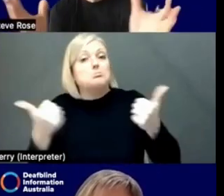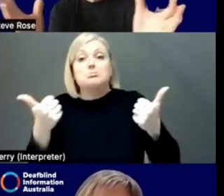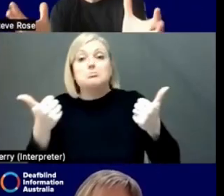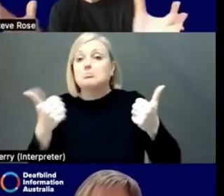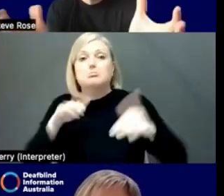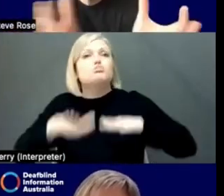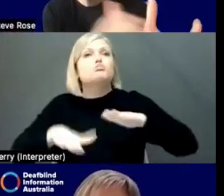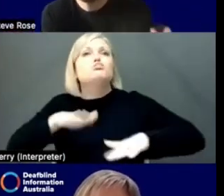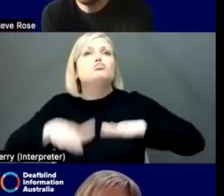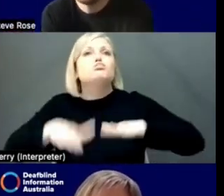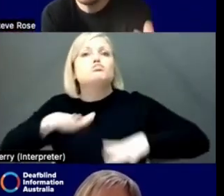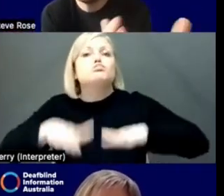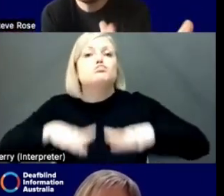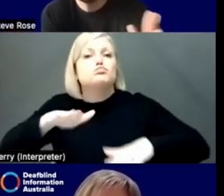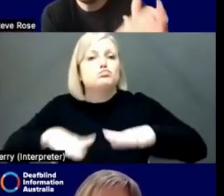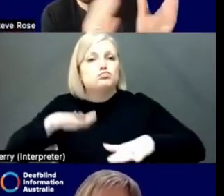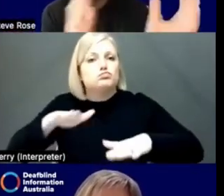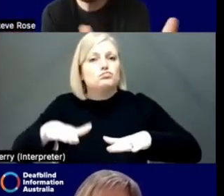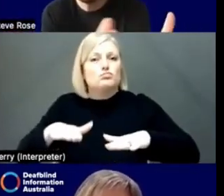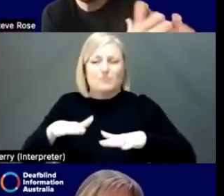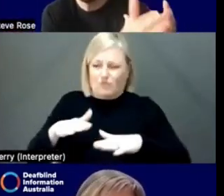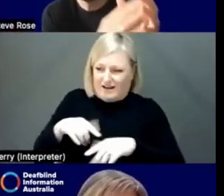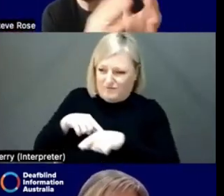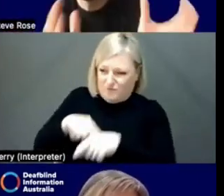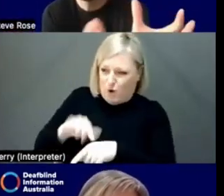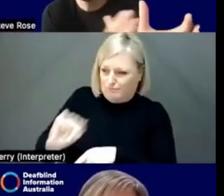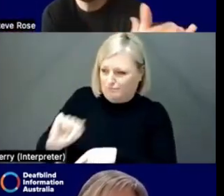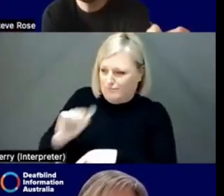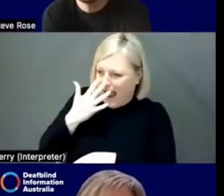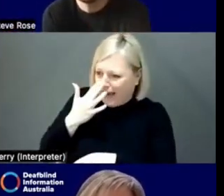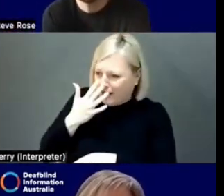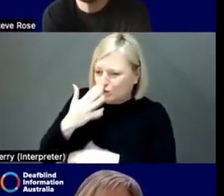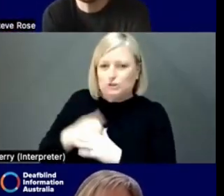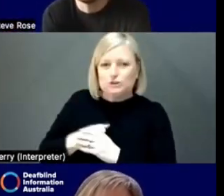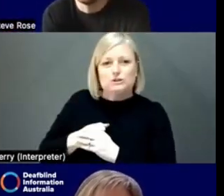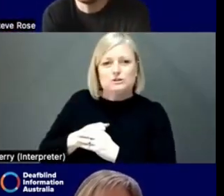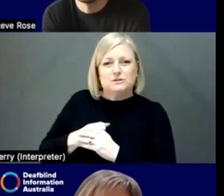It kind of depends how old she is, where she is, what kind of setting, those sorts of things.